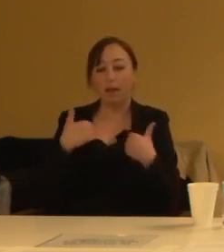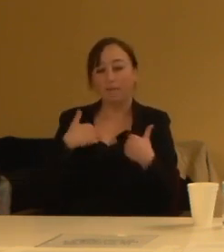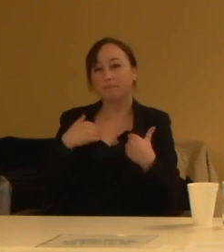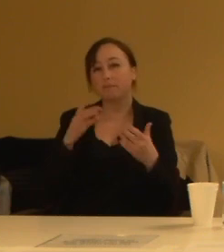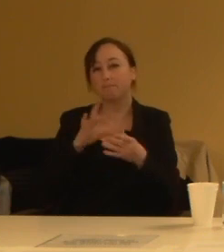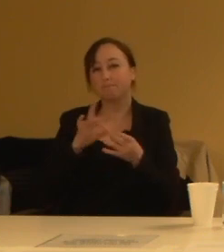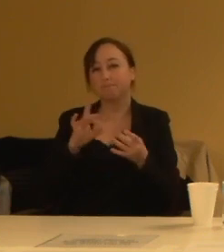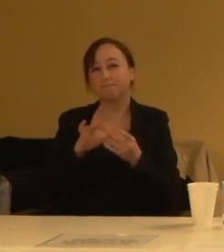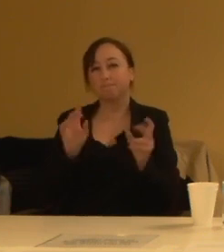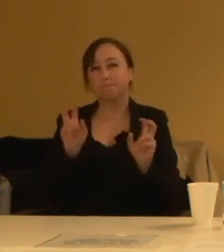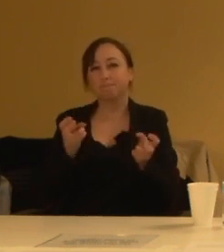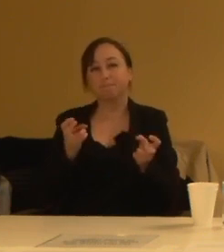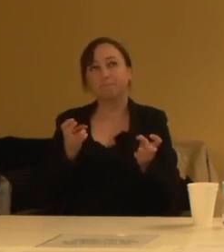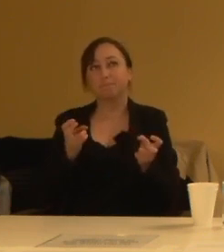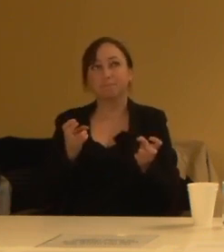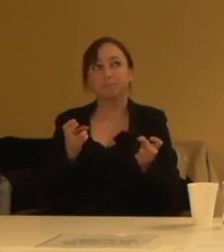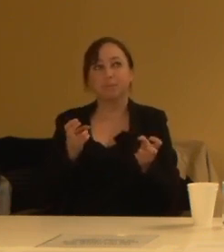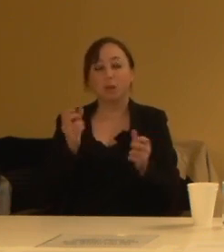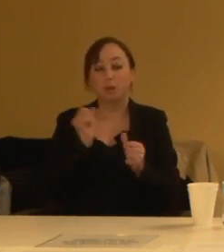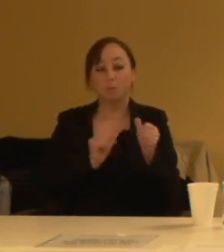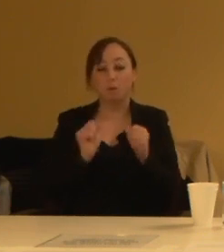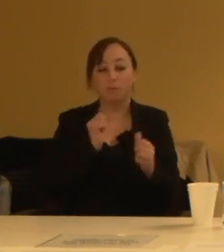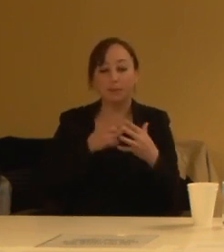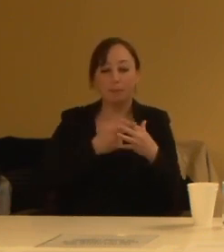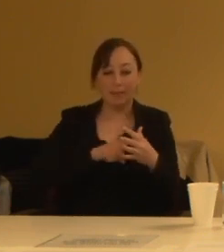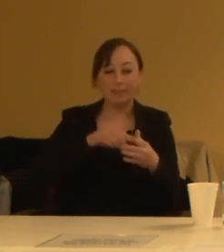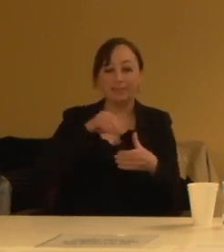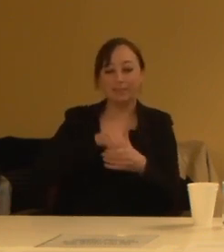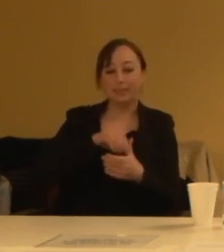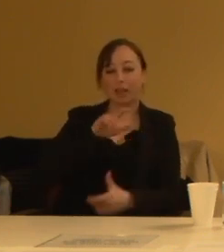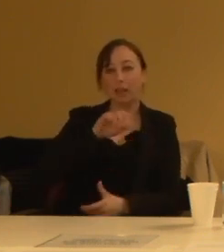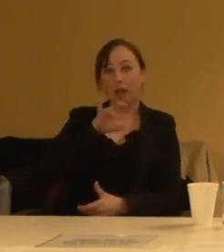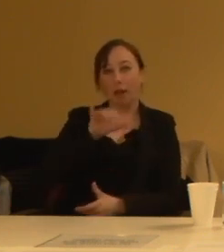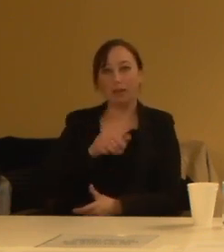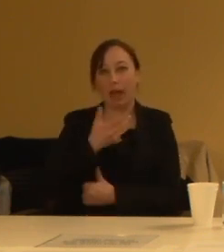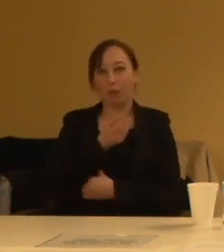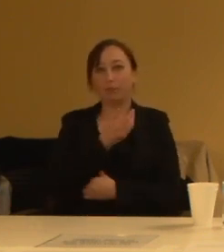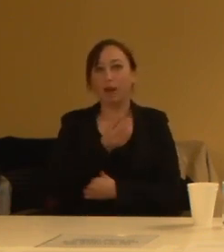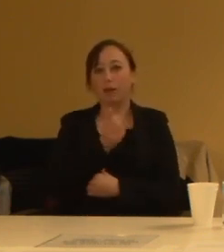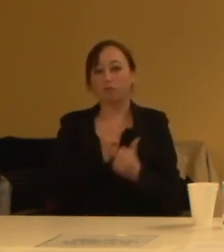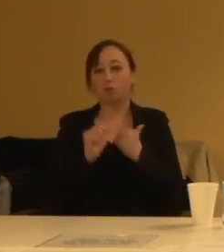the performance begins in the lobby, or like that kind of stuff. I wanna expand it even further out.